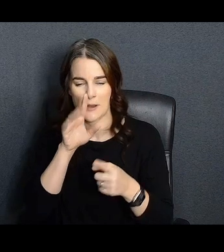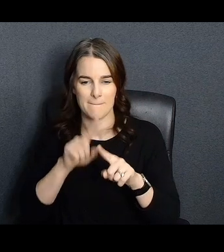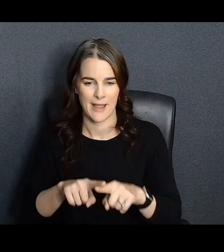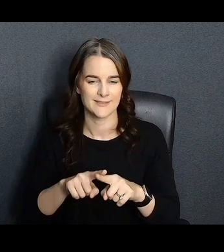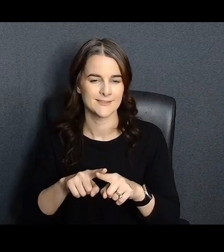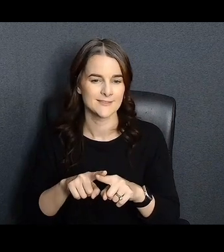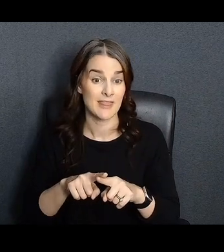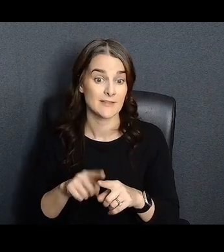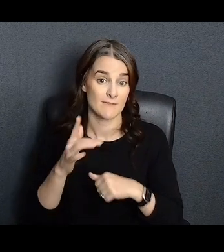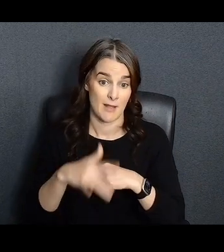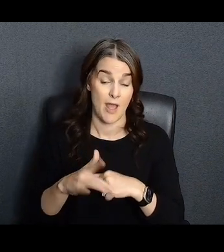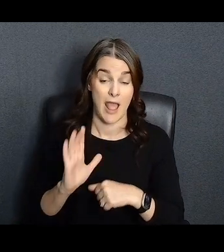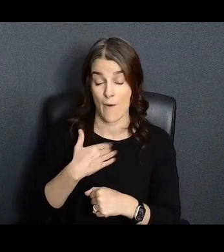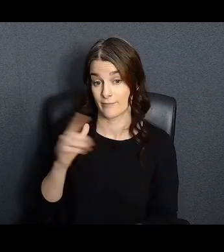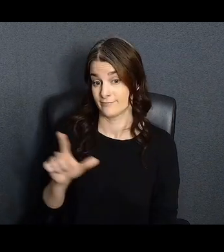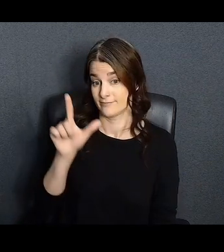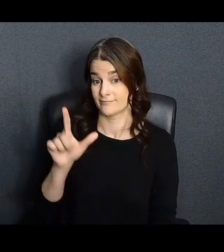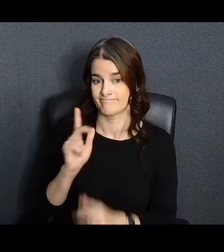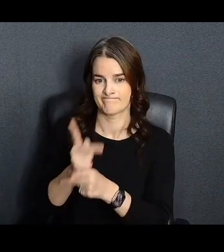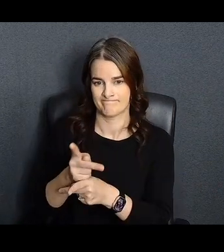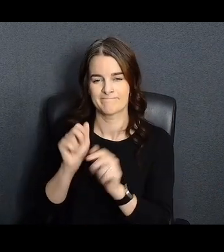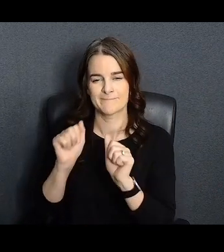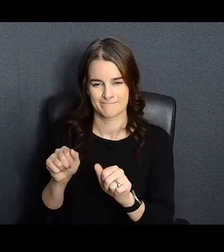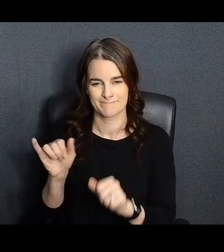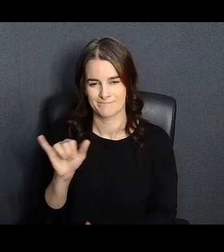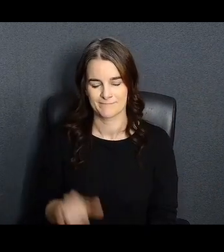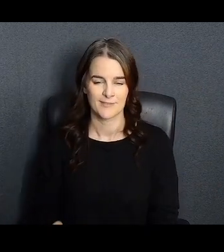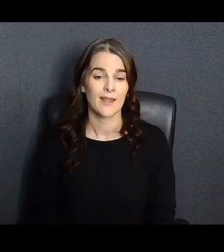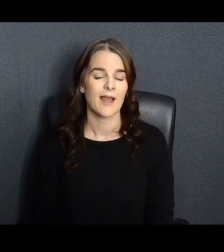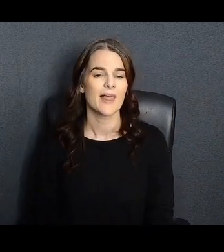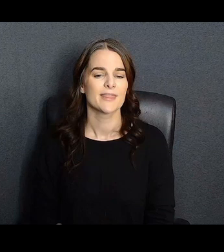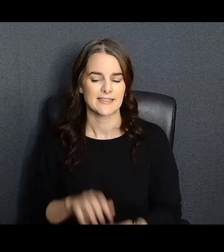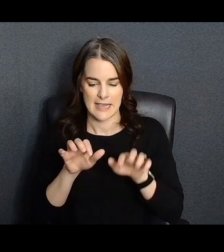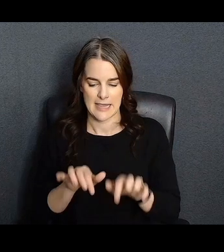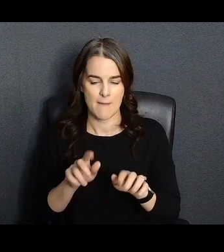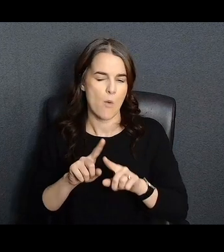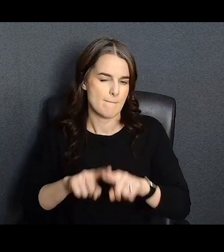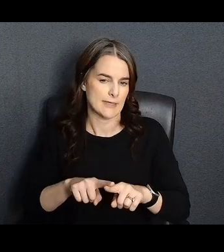Predictable is keyboard-based. There are several different keyboards you can select from.